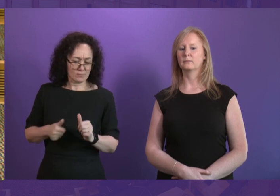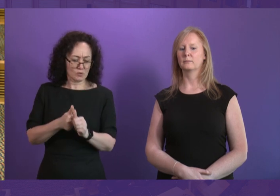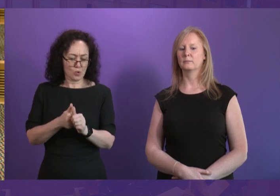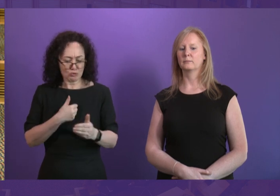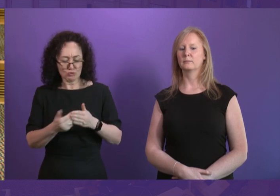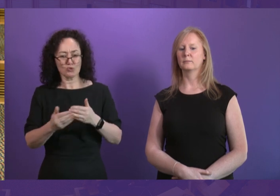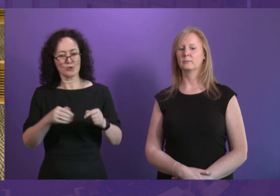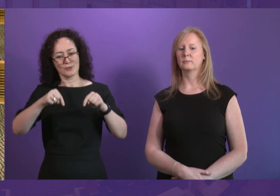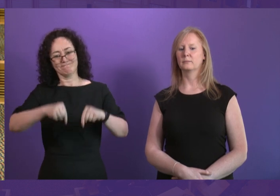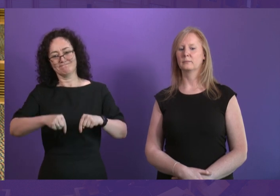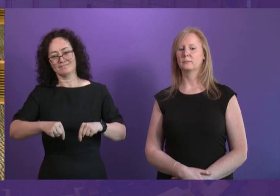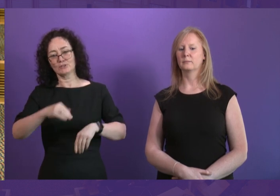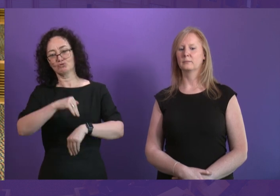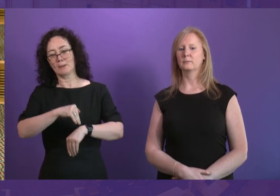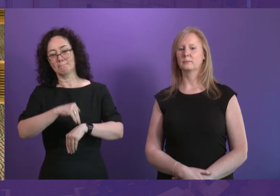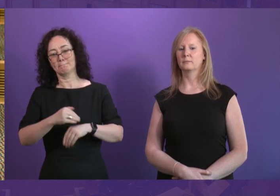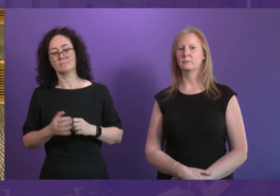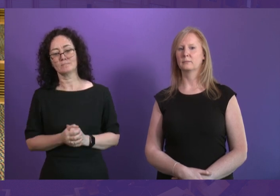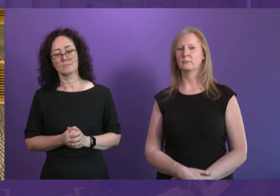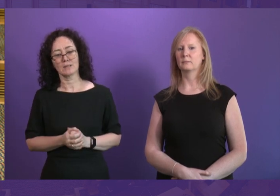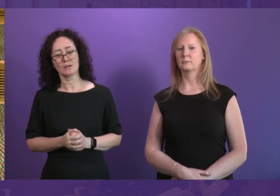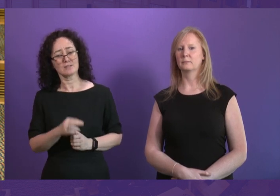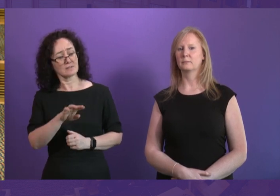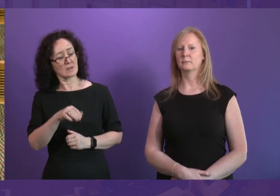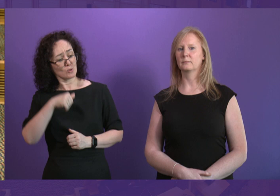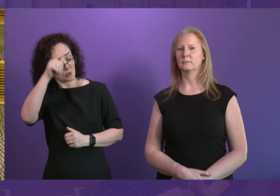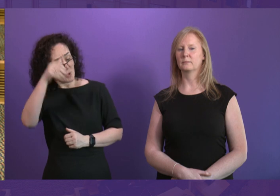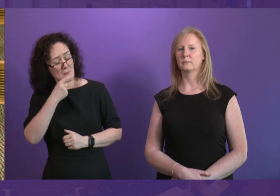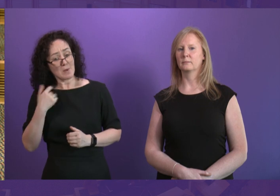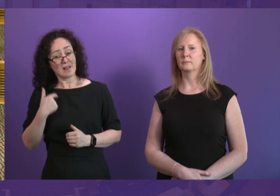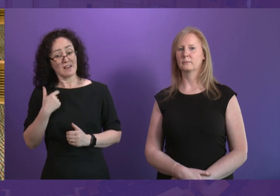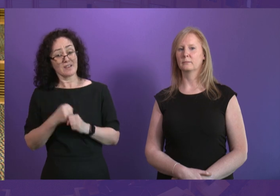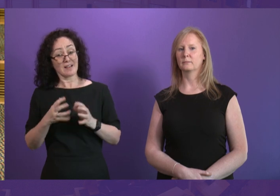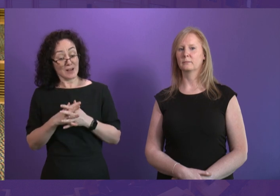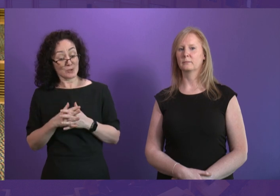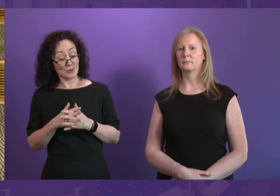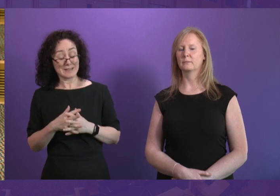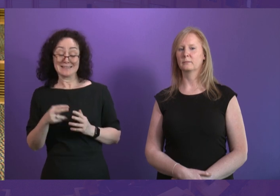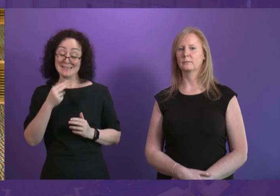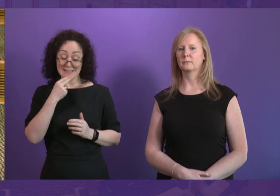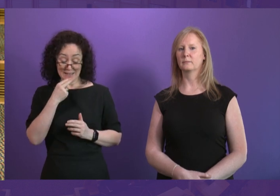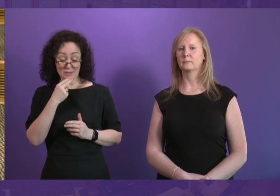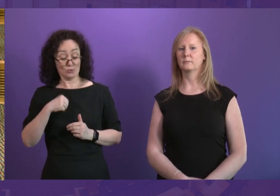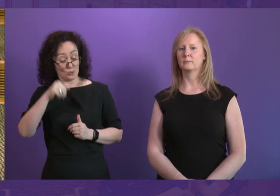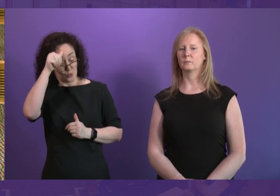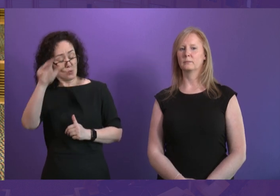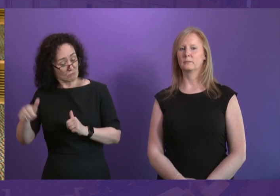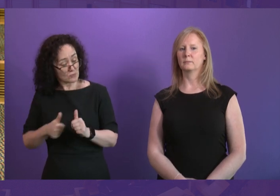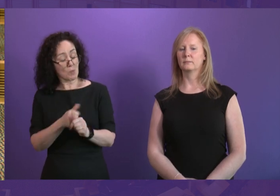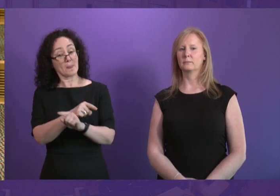that that is required in order to provide the necessary reassurance to people who live in Glasgow, which is where I live and where my constituency is. Annie Wells has raised